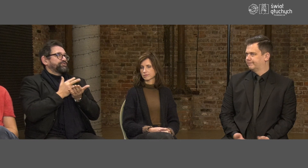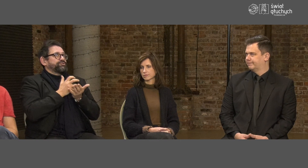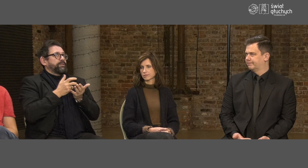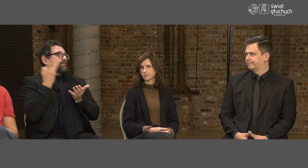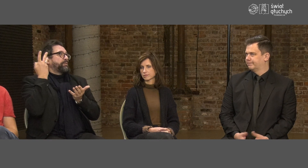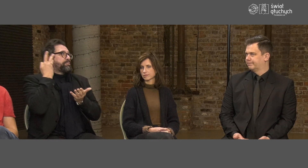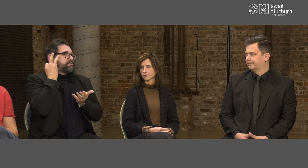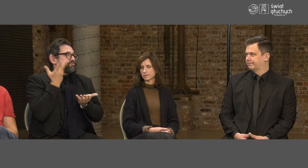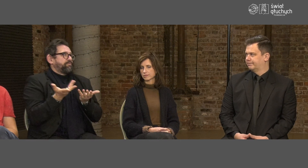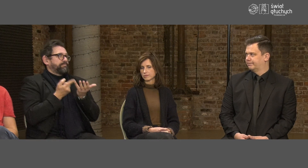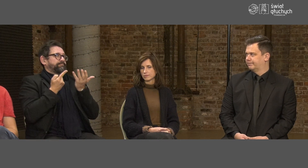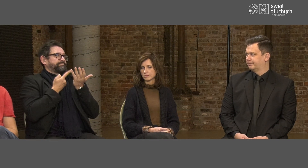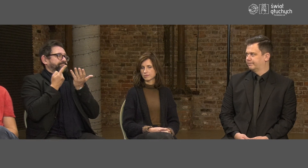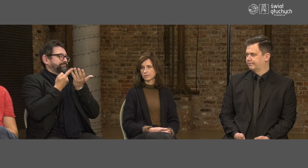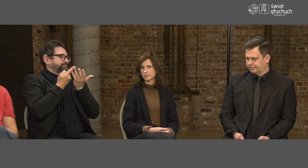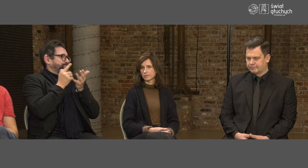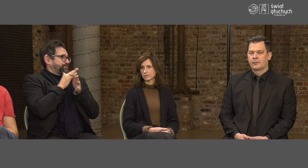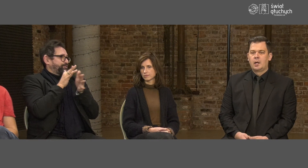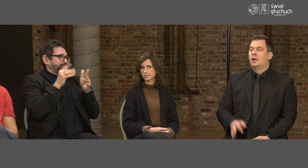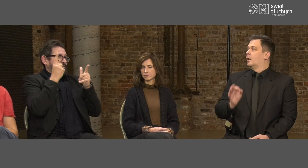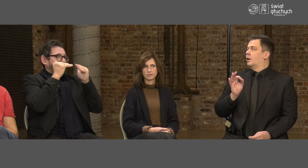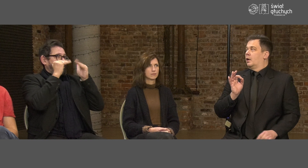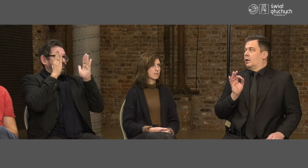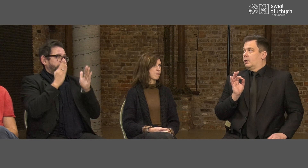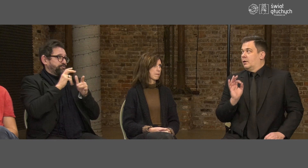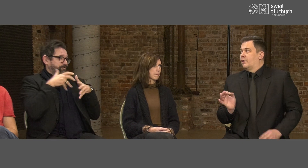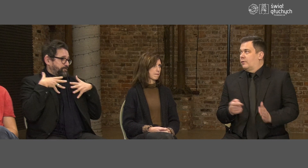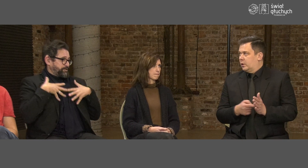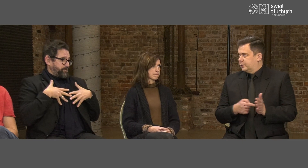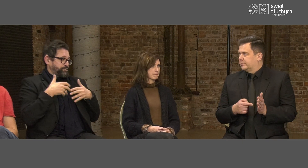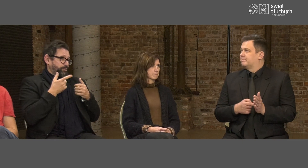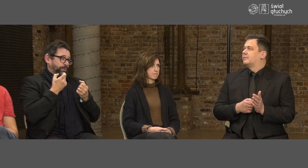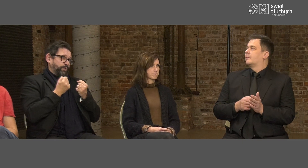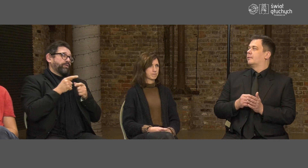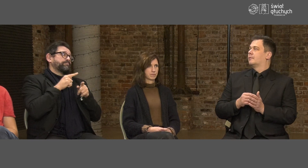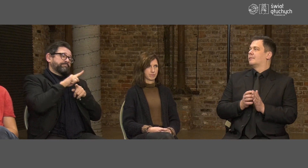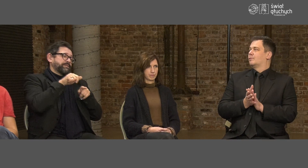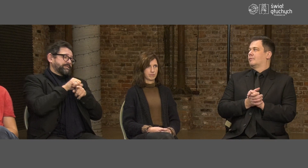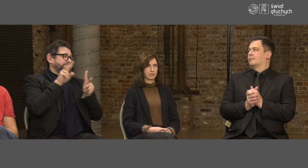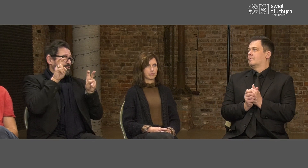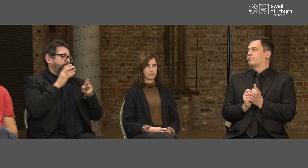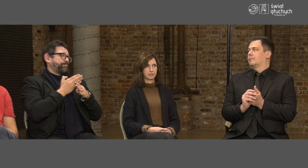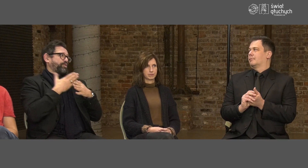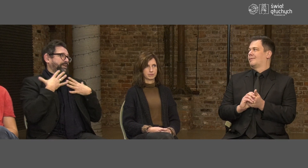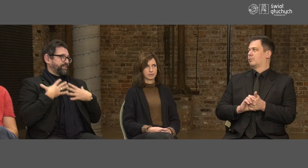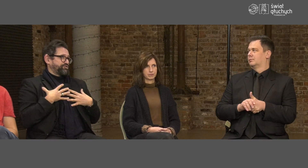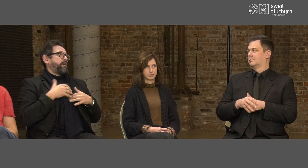Or people with implants, etc.— do they have a Deaf identity? That identity is somewhere in between.